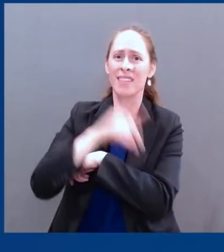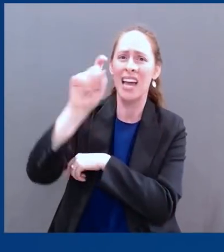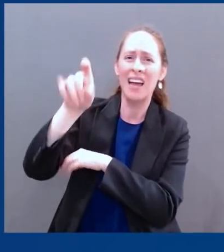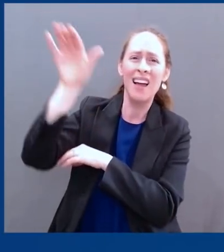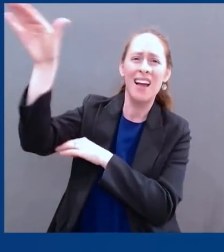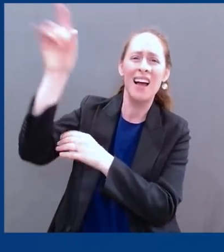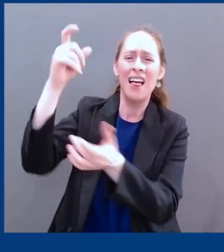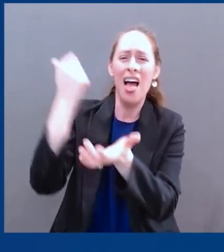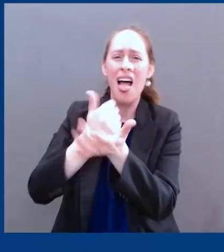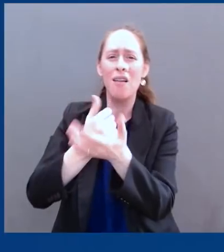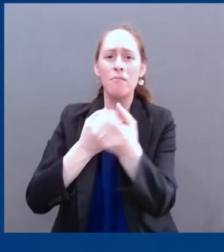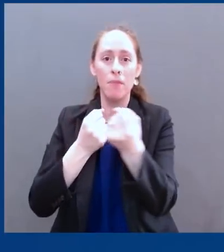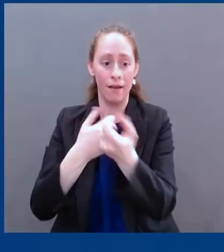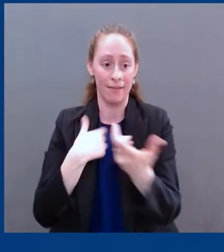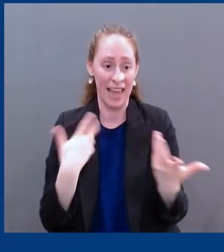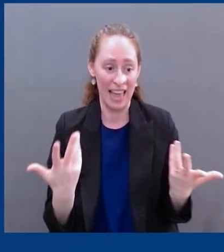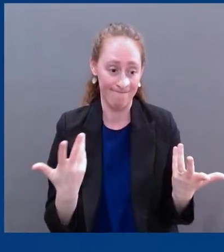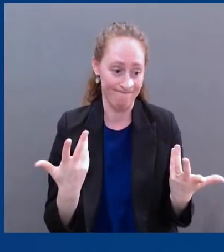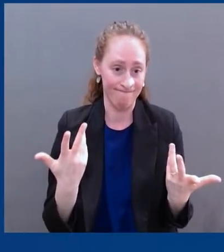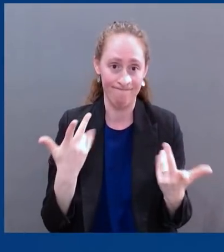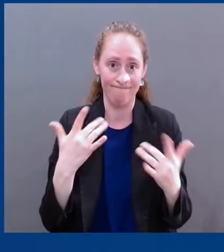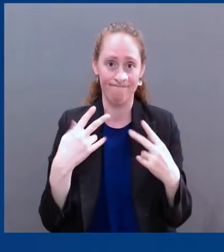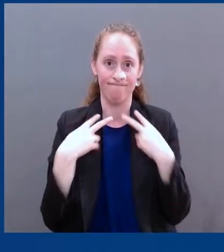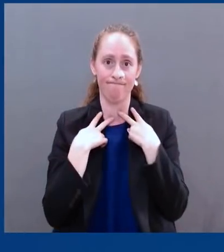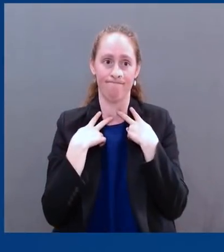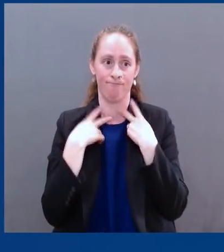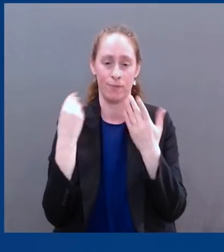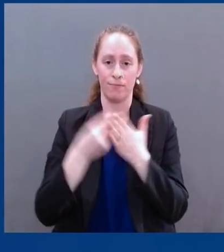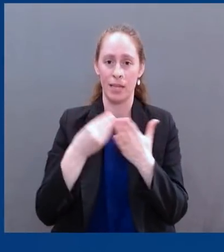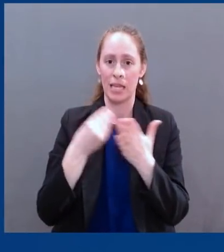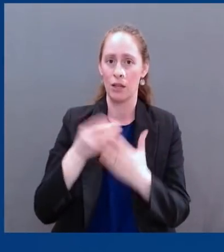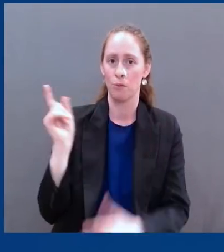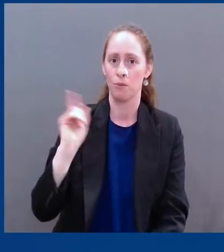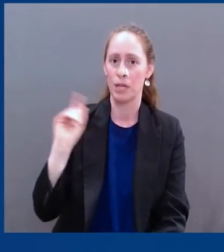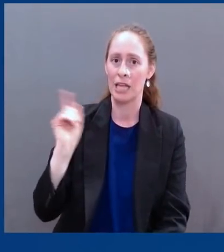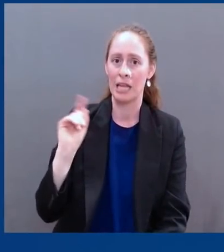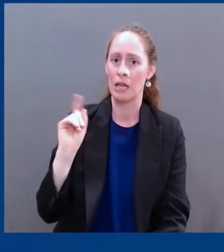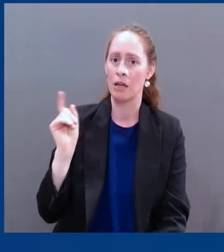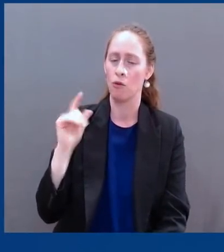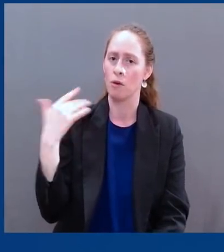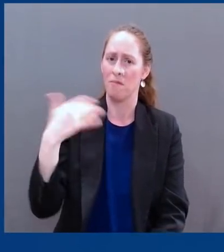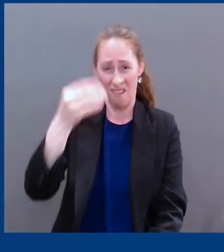The bottom line is we've made tremendous progress across the last 14 months in the fight against COVID.